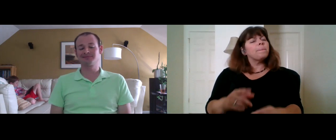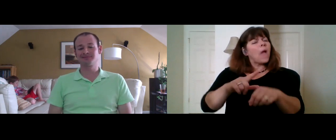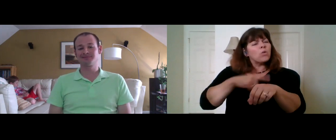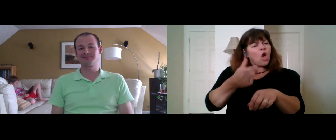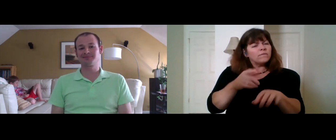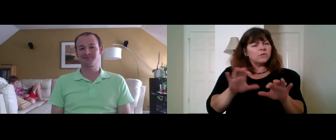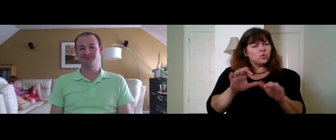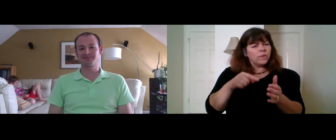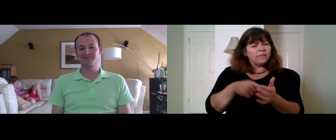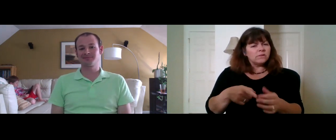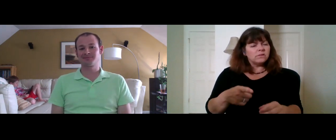How long have you been doing this?